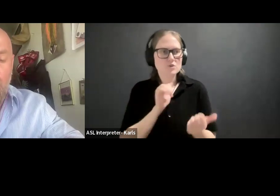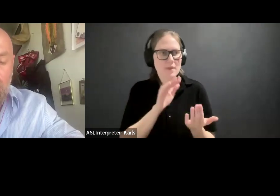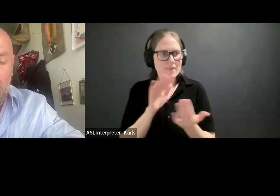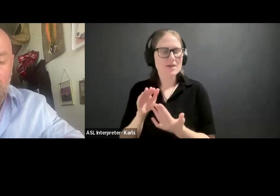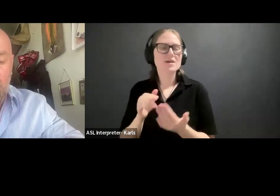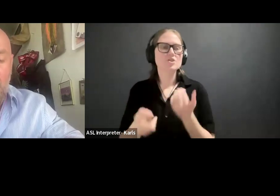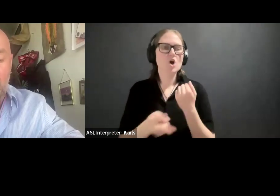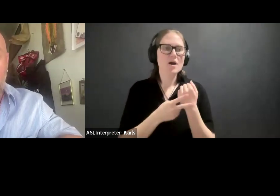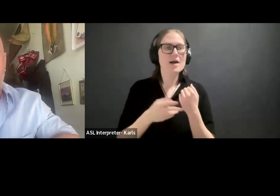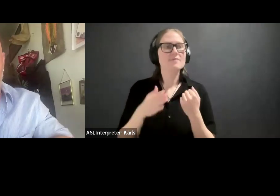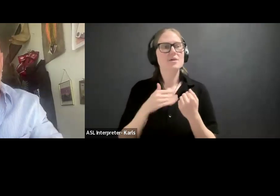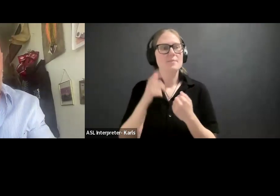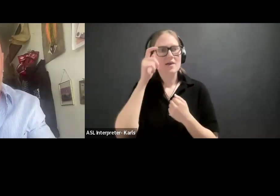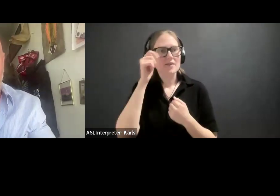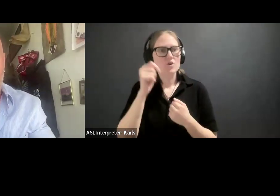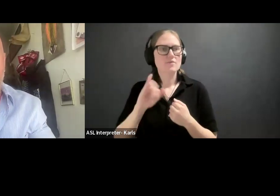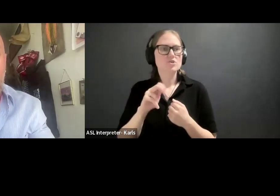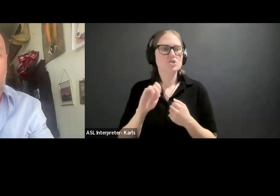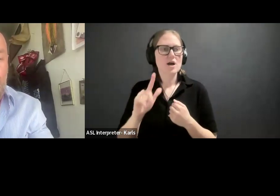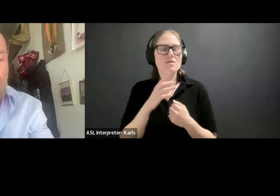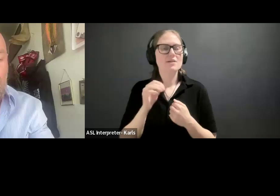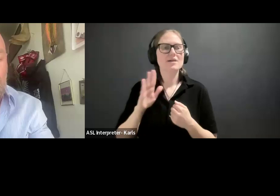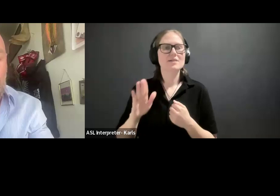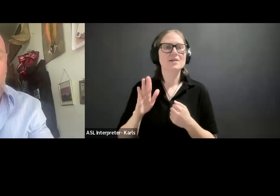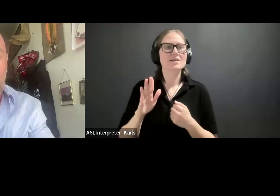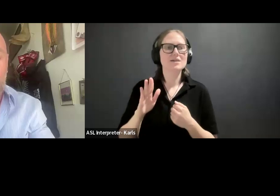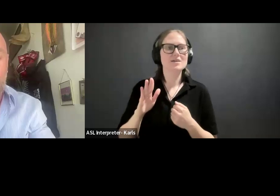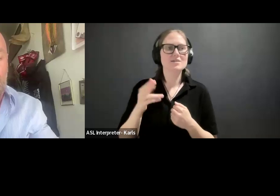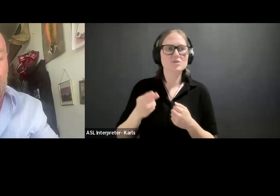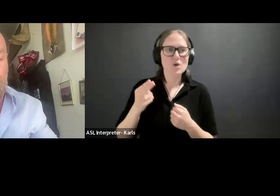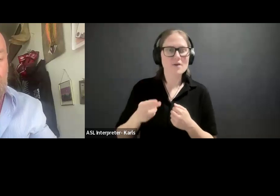My theory of the jackal and the historiography. I'd love to take questions about those things.